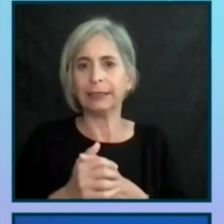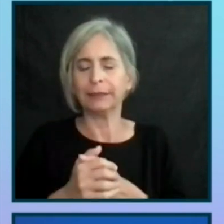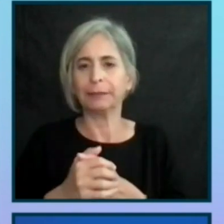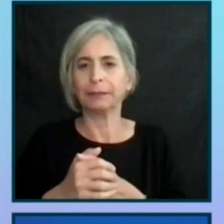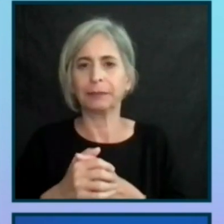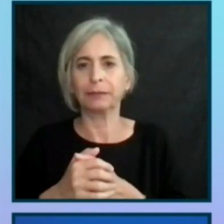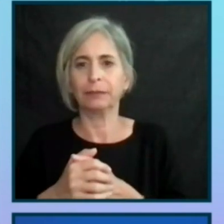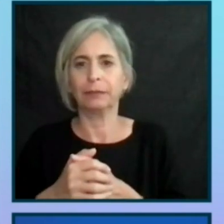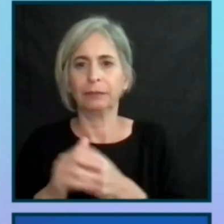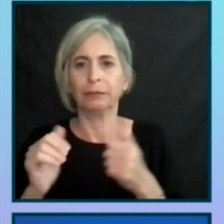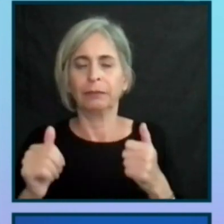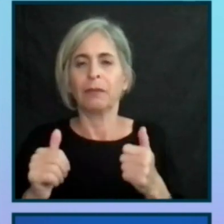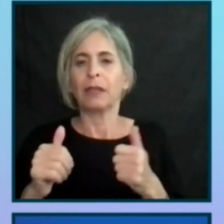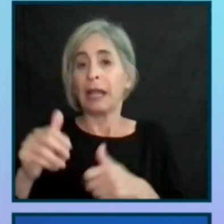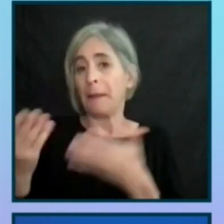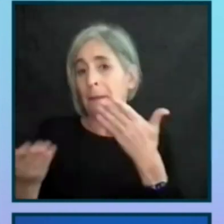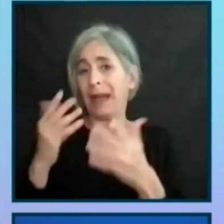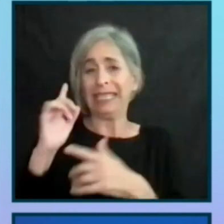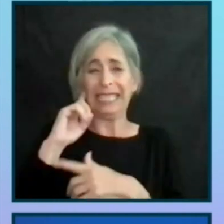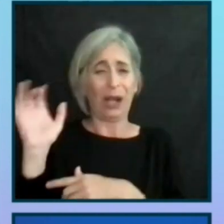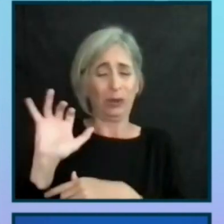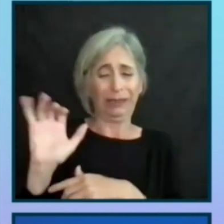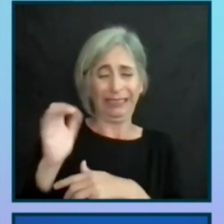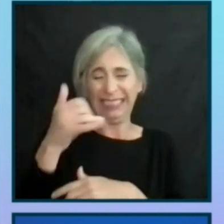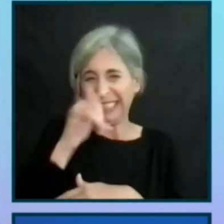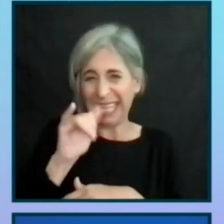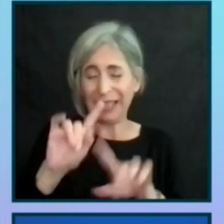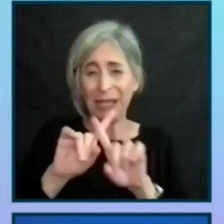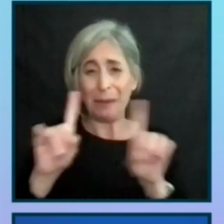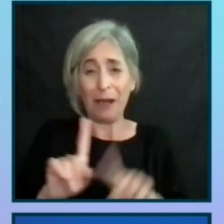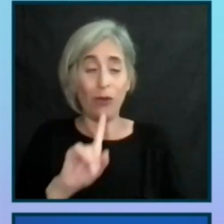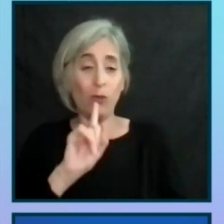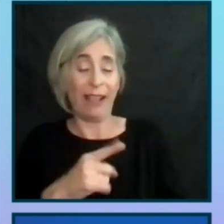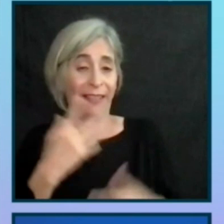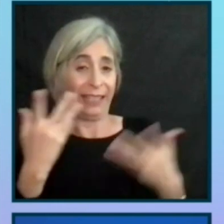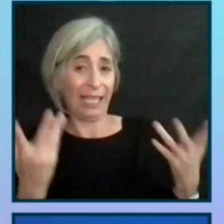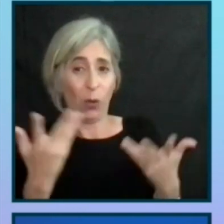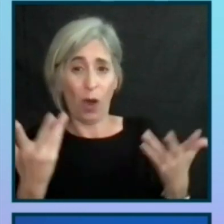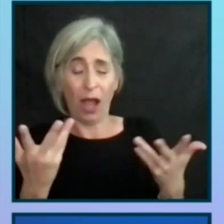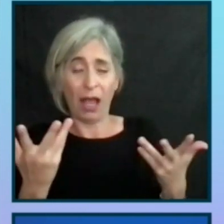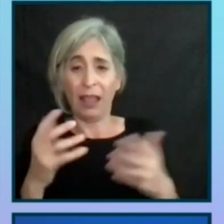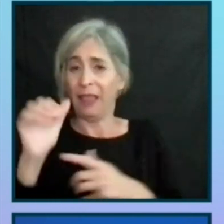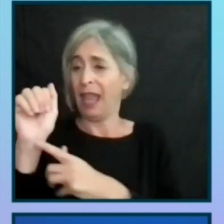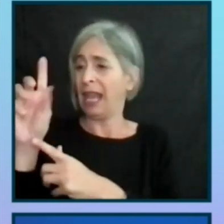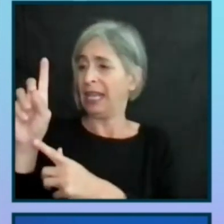It might sound silly, but the reality is that the ADA has made a huge difference